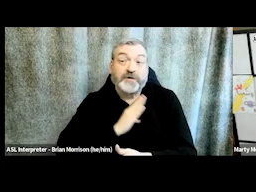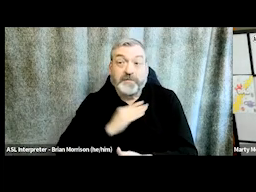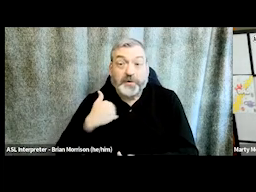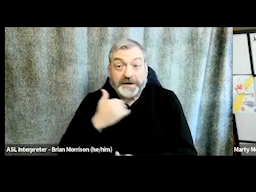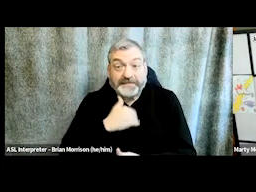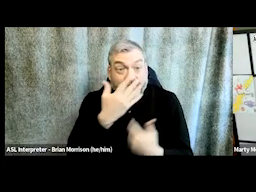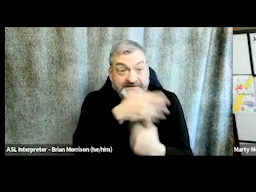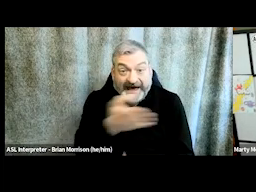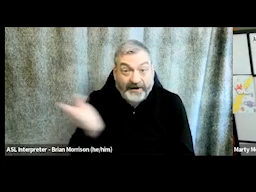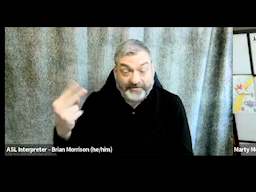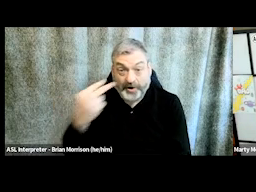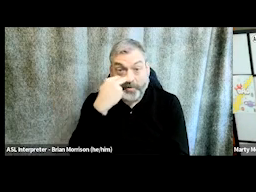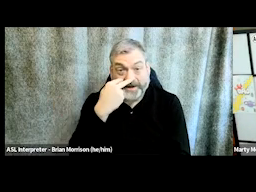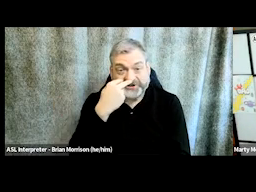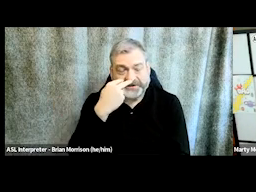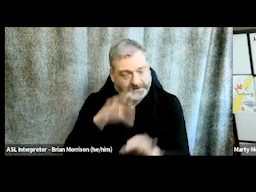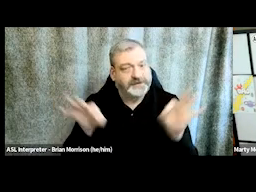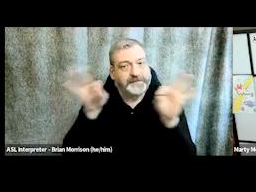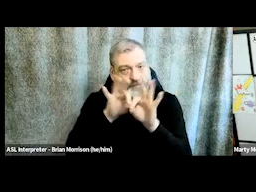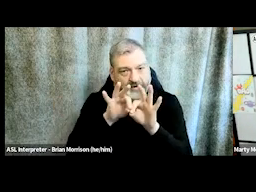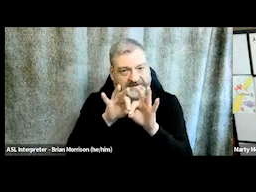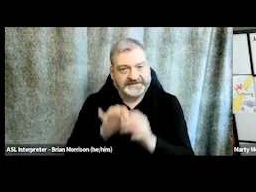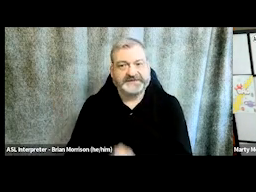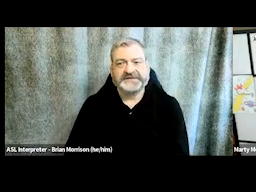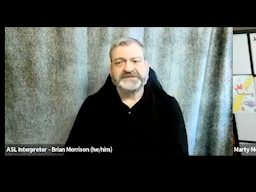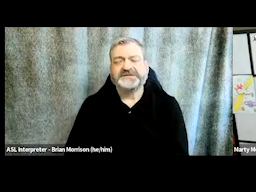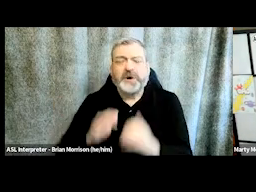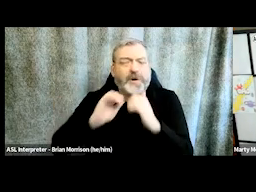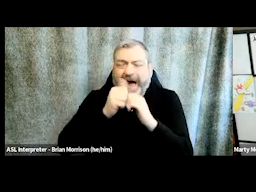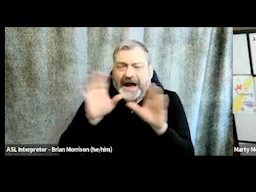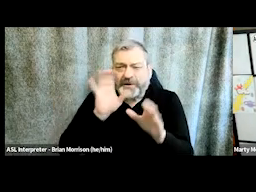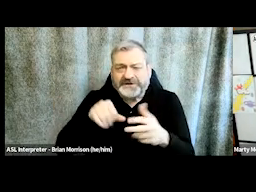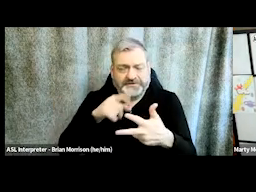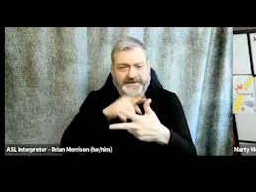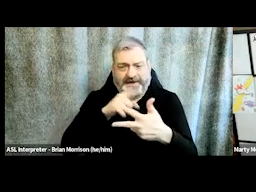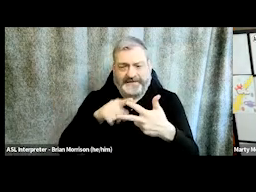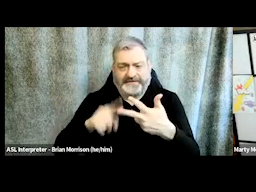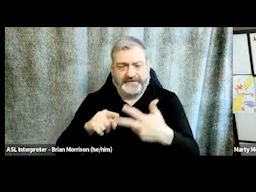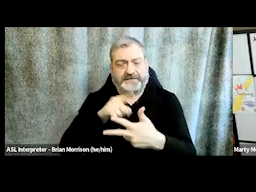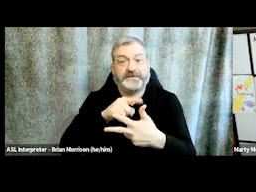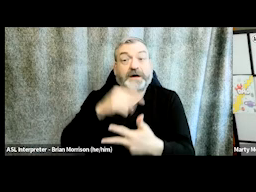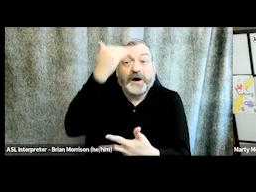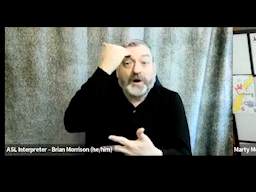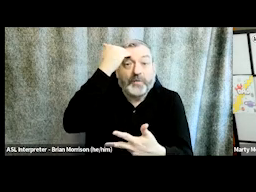And we do that through three main ways. Number one, awareness. Number two, engagement.